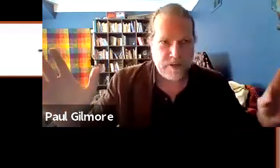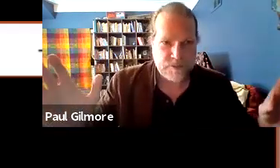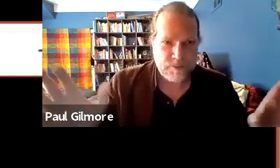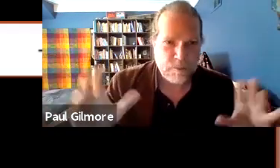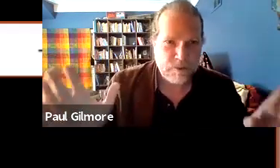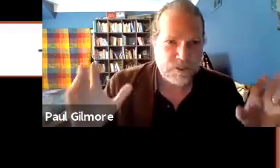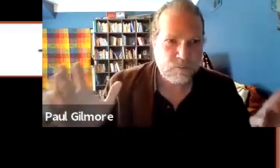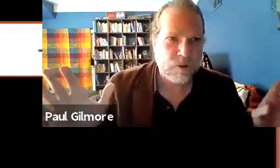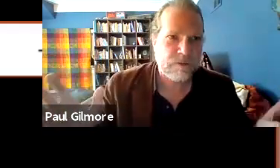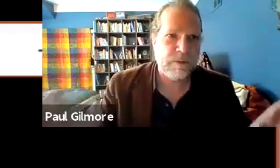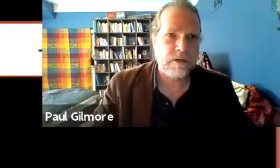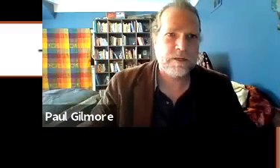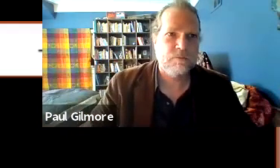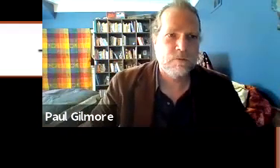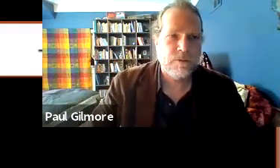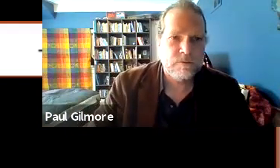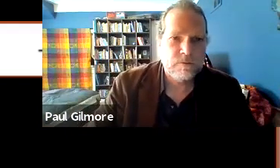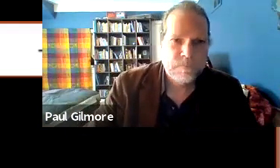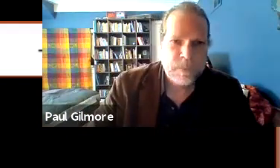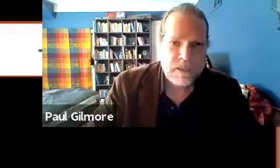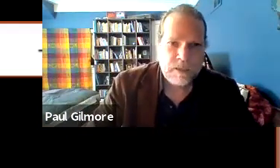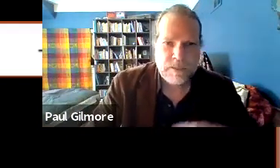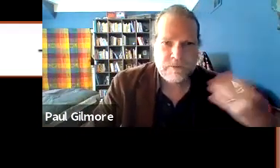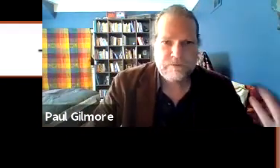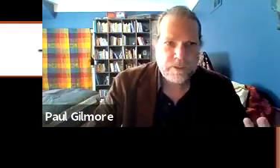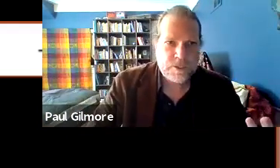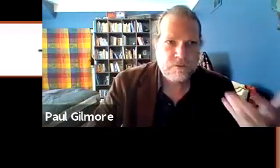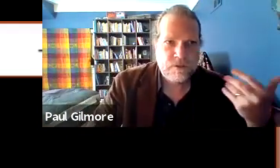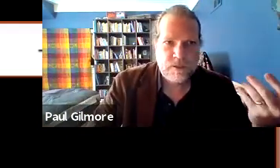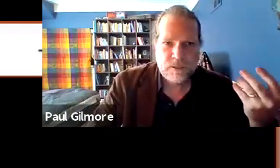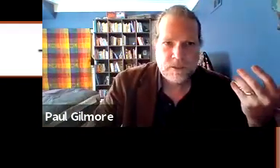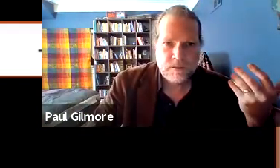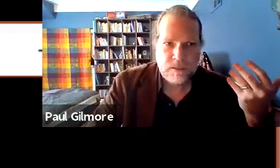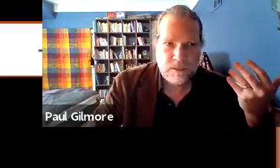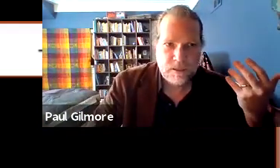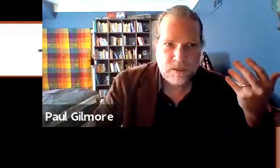phrase, immigrants do work that Americans won't do. And we never finish the the